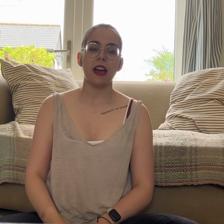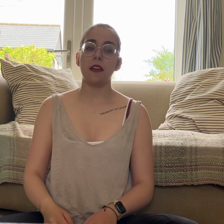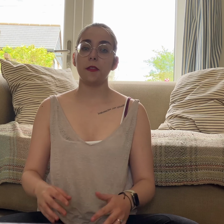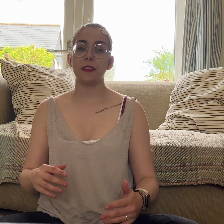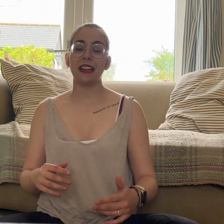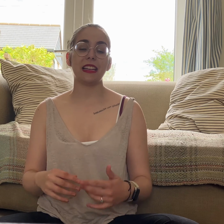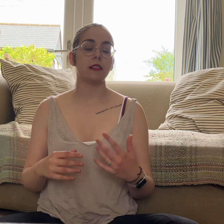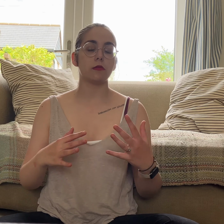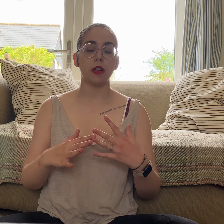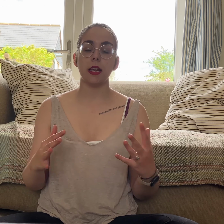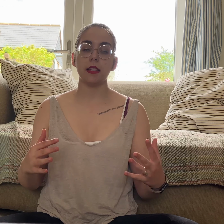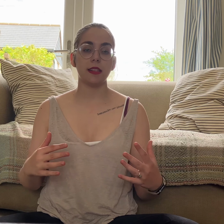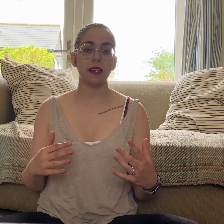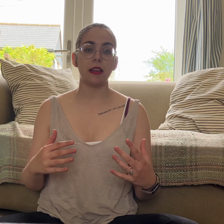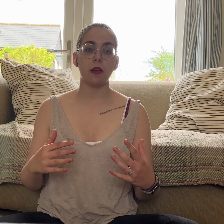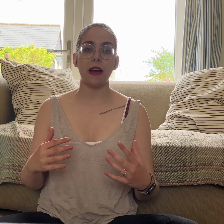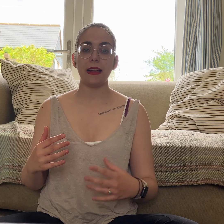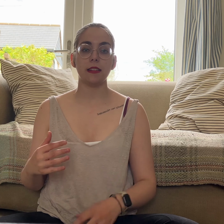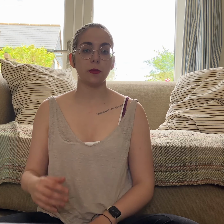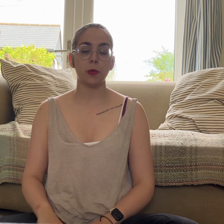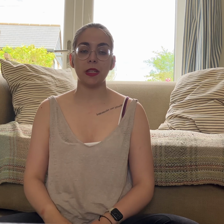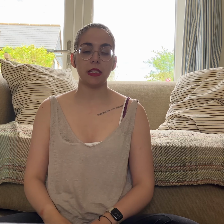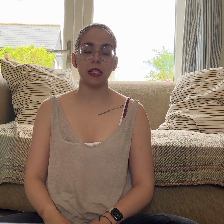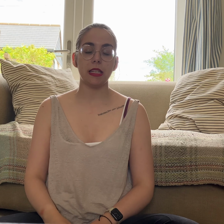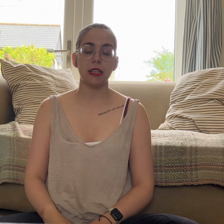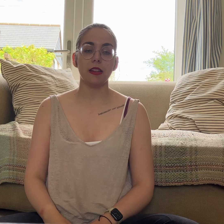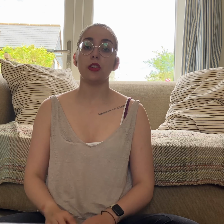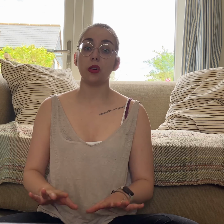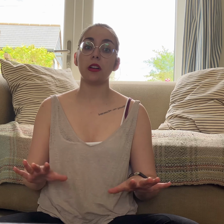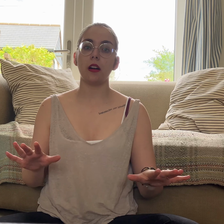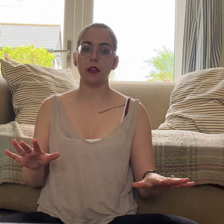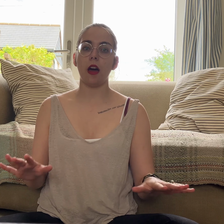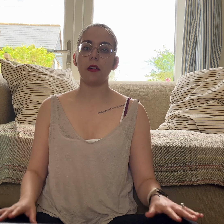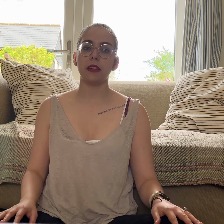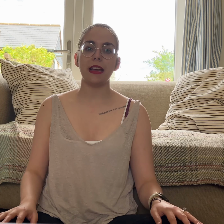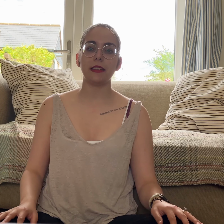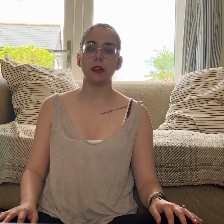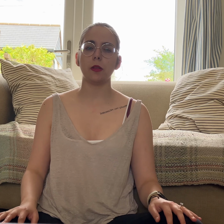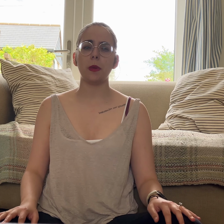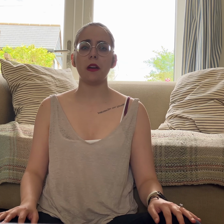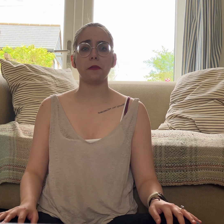If you feel like it's really easy to get your hands twisted, you're not alone. It took me a